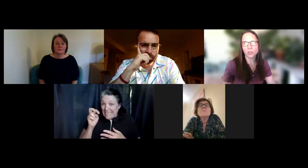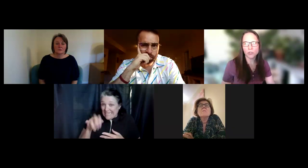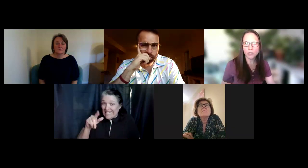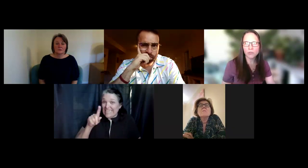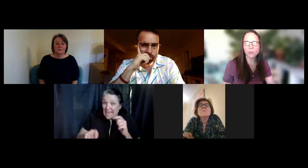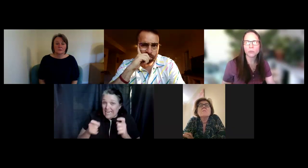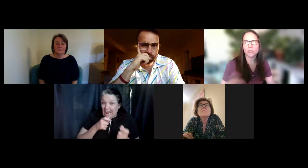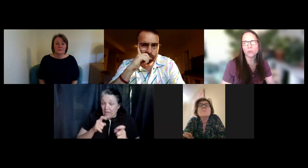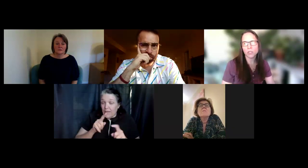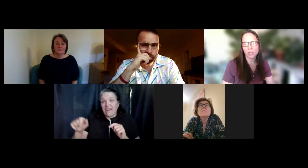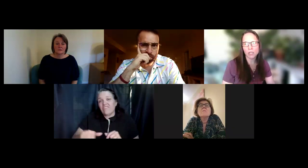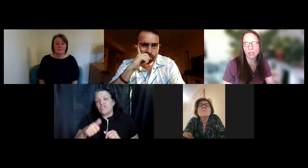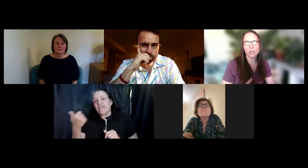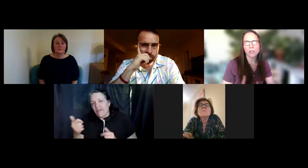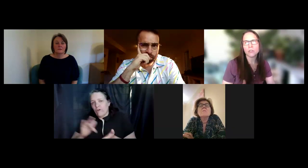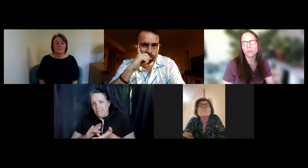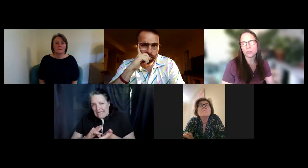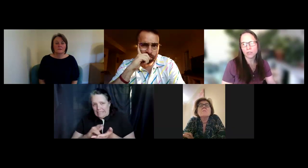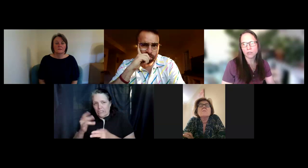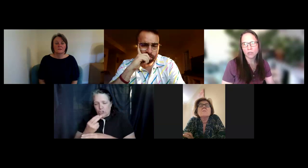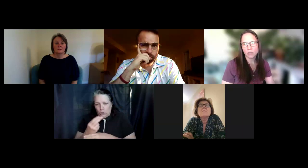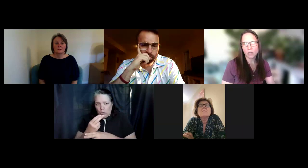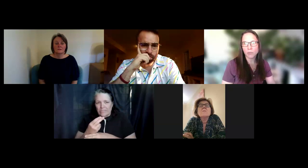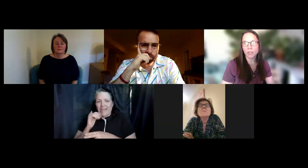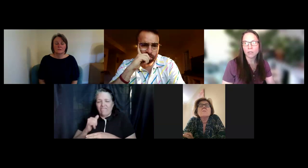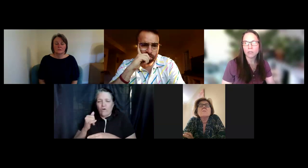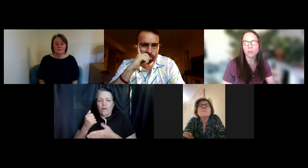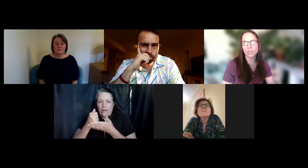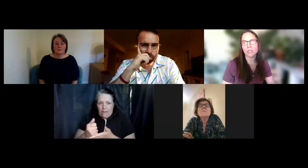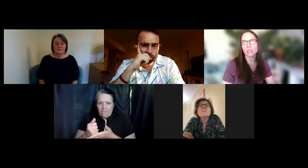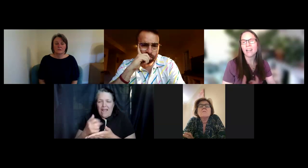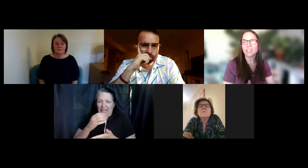alternative that will reduce any undue stress on my single kidney then I